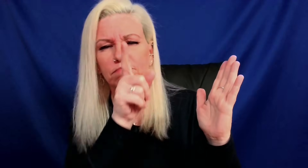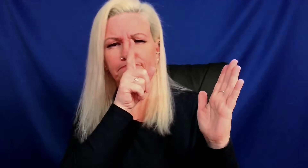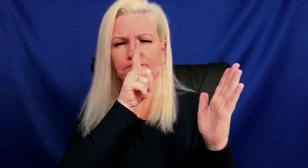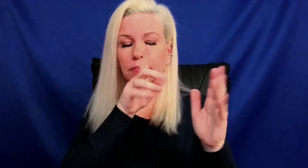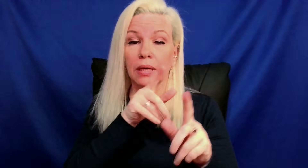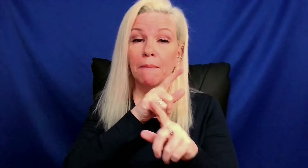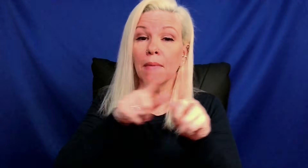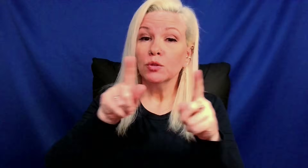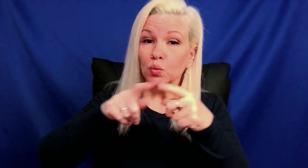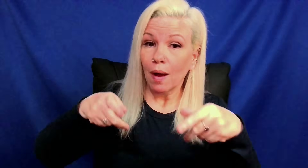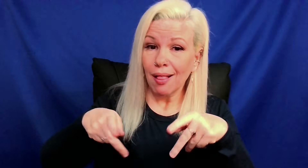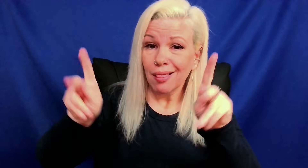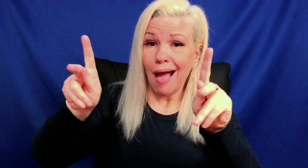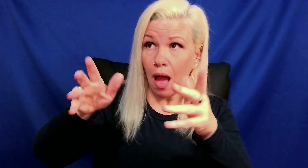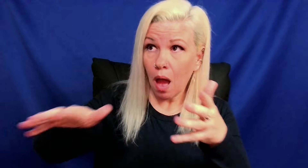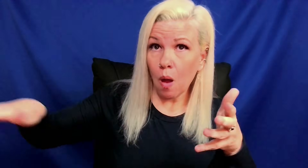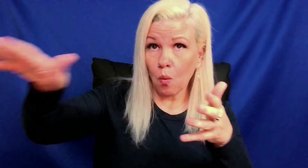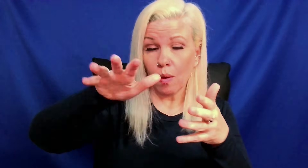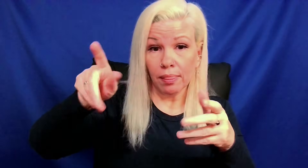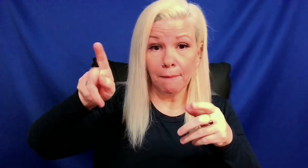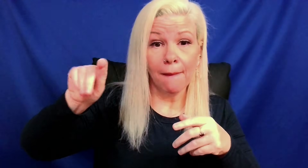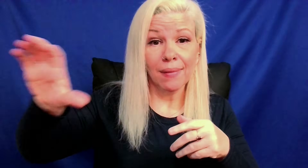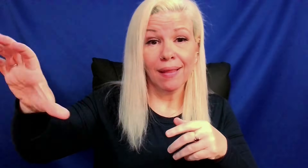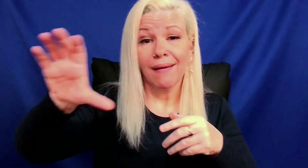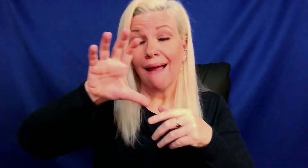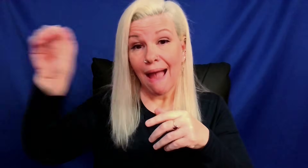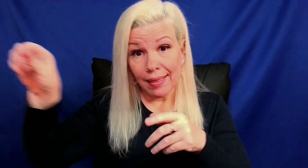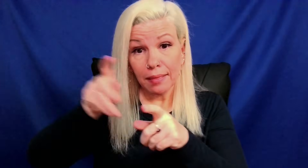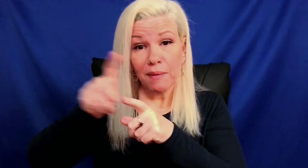but to allow the public and the profession to verify